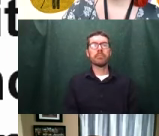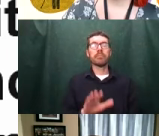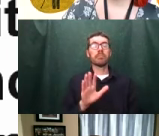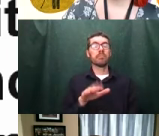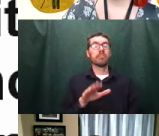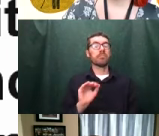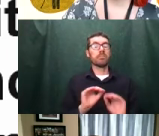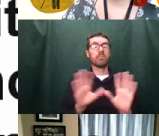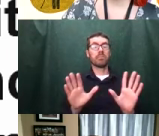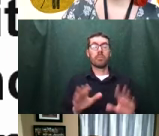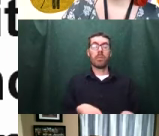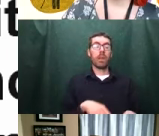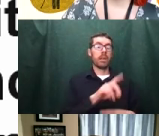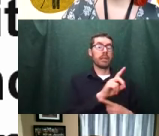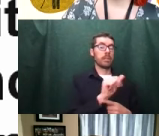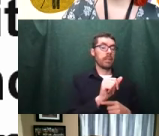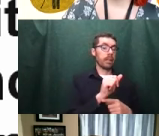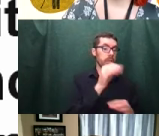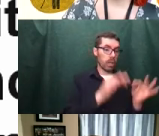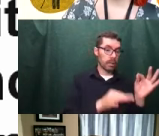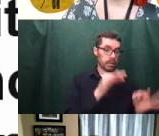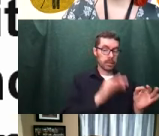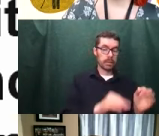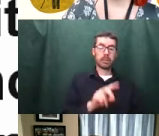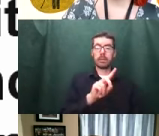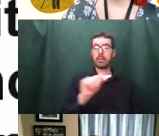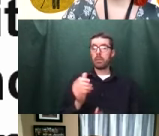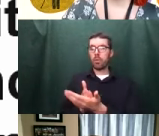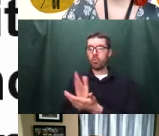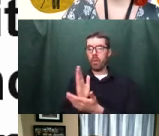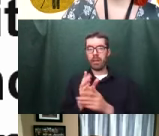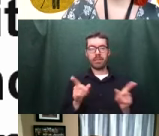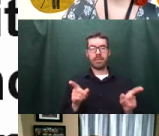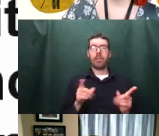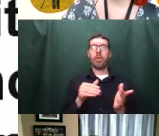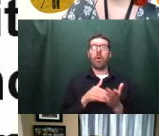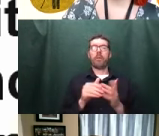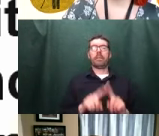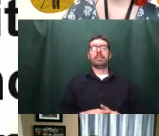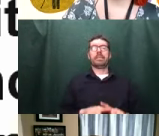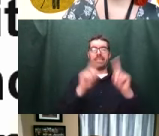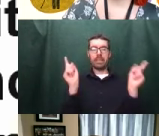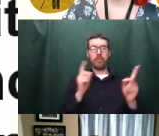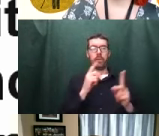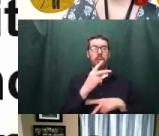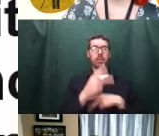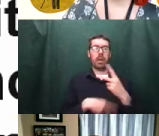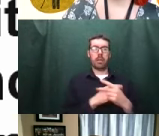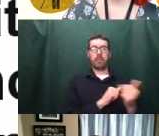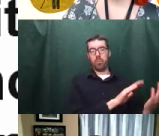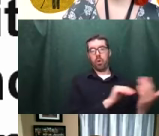many ways different movements grounded in sometimes different and sometimes the same